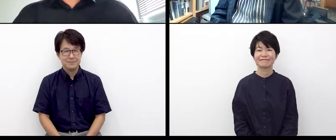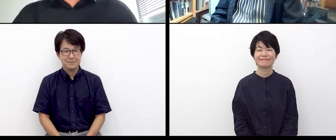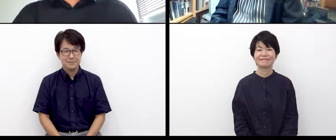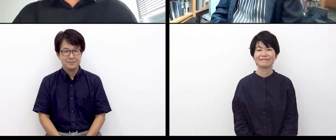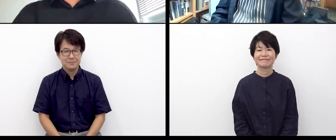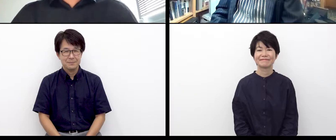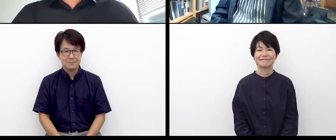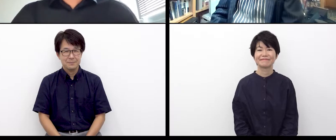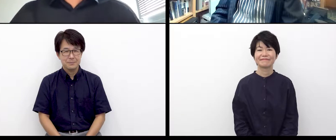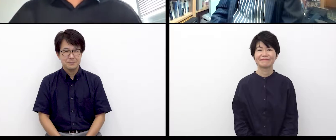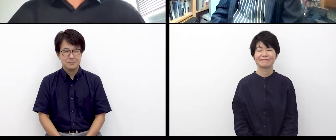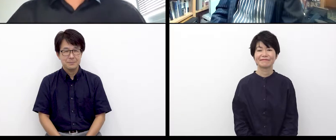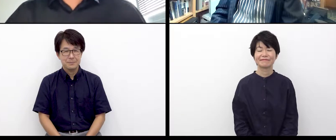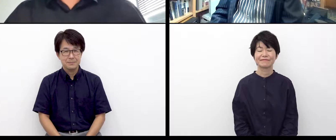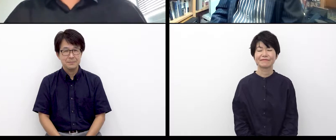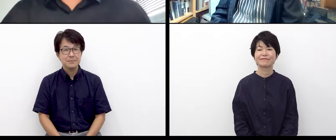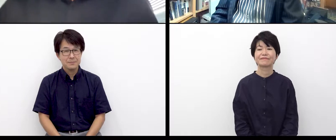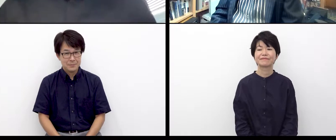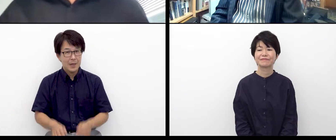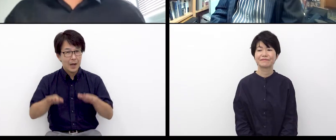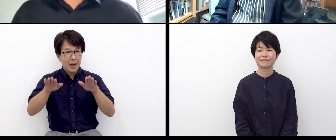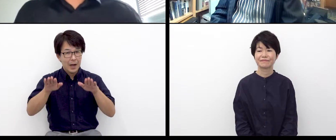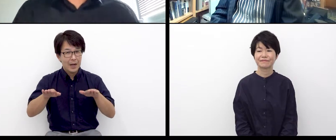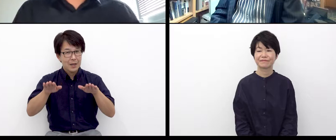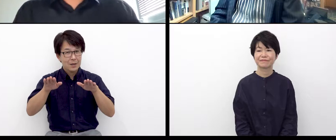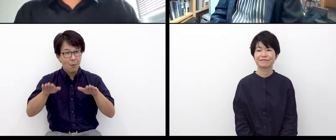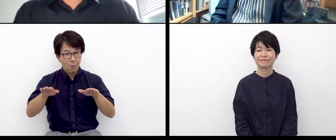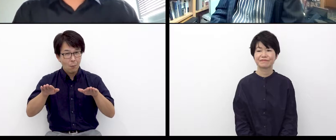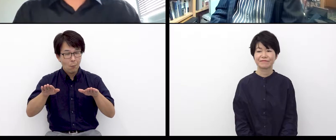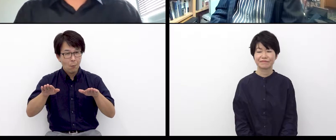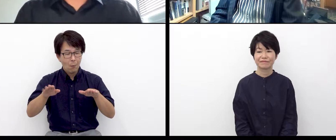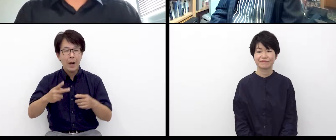Today, we are going to start